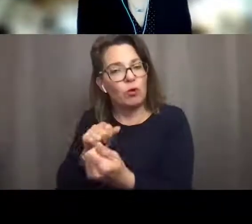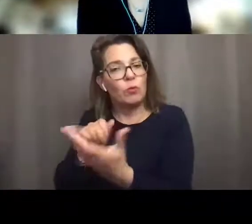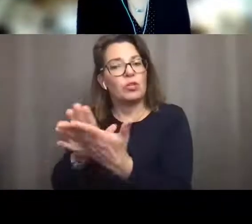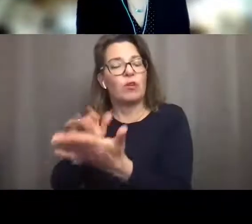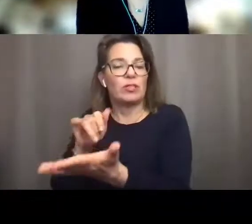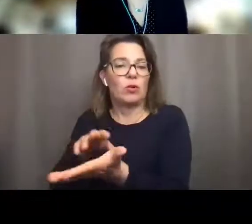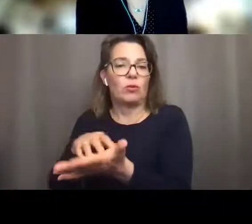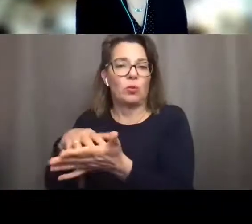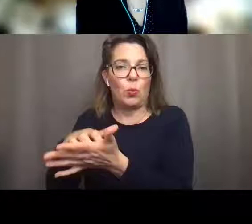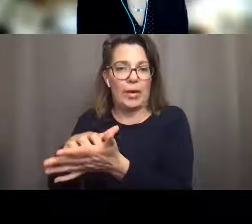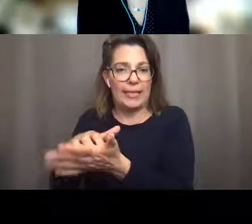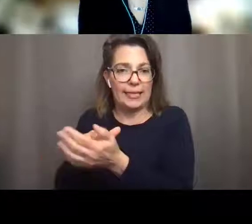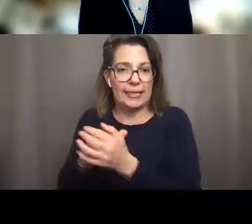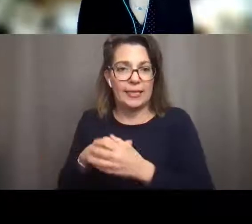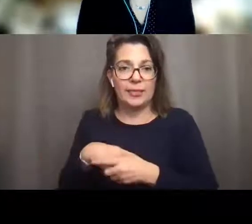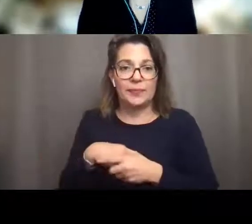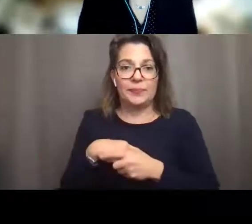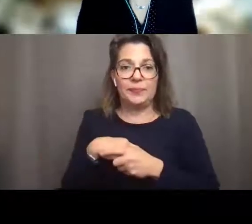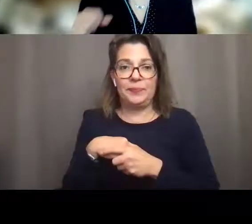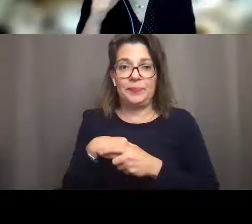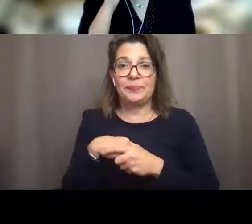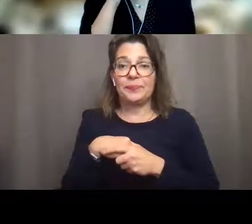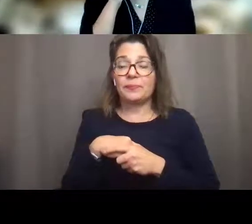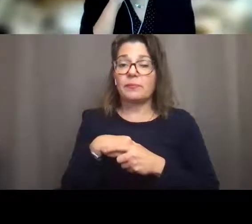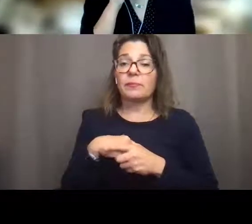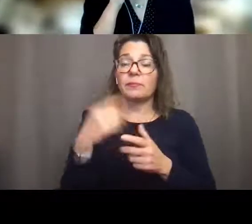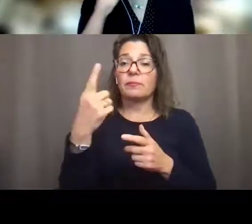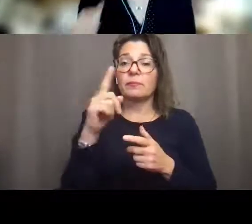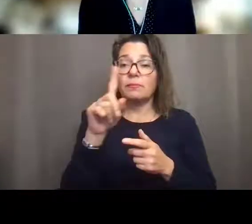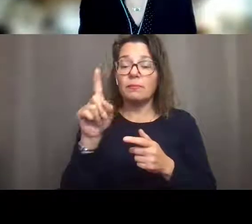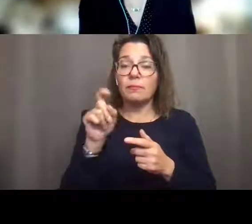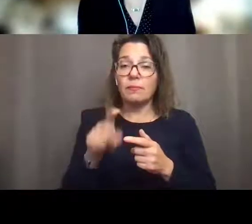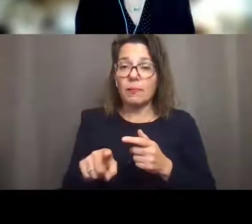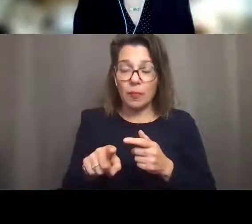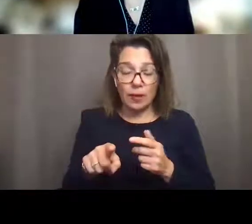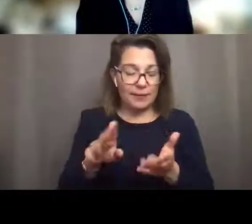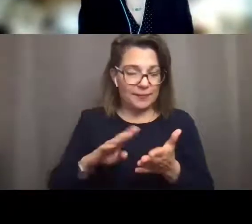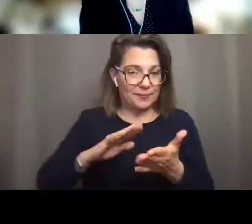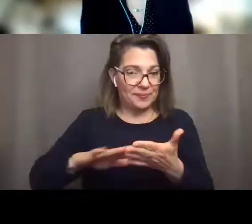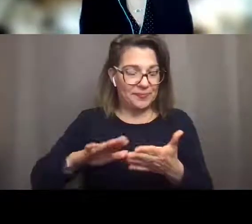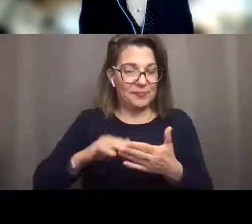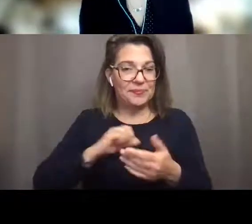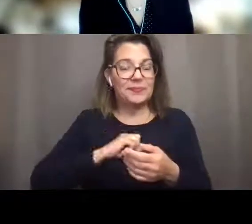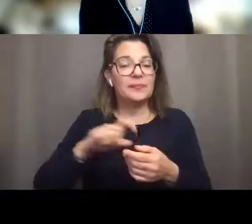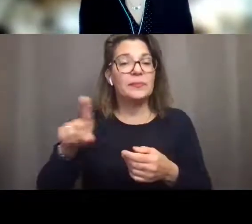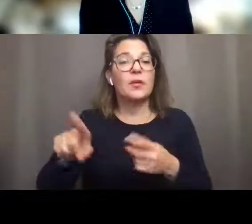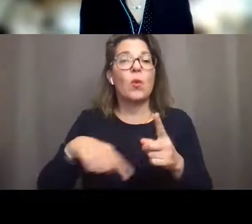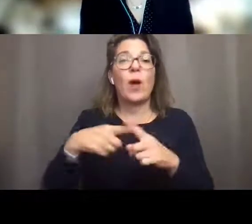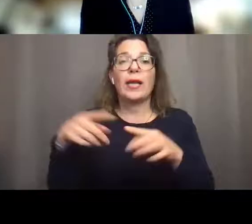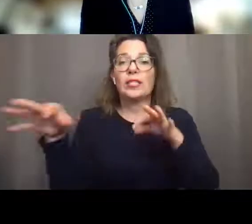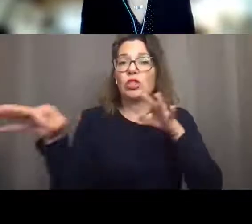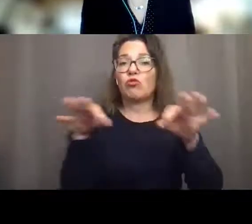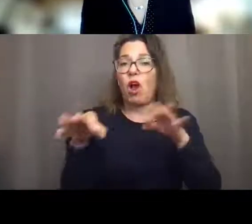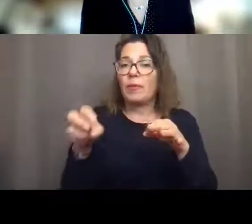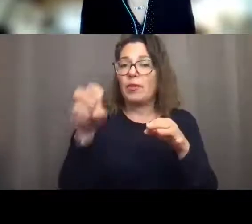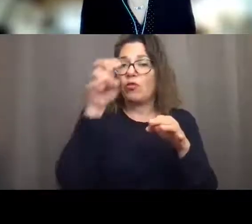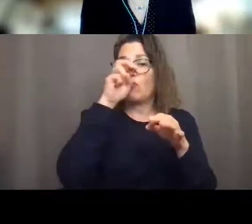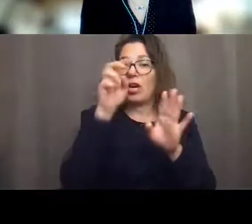Okay, so one question that we often get is … Excuse me. What do I include when describing the rigor of the prior research?